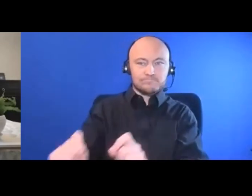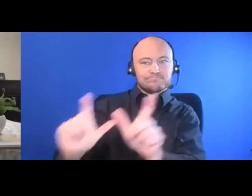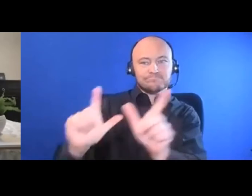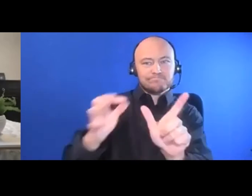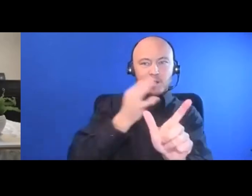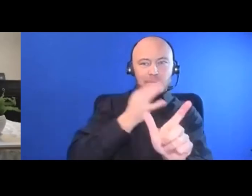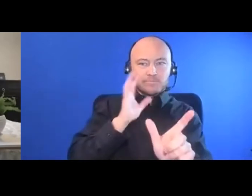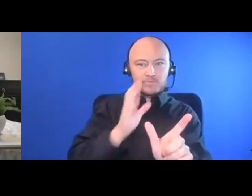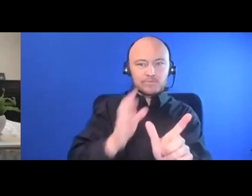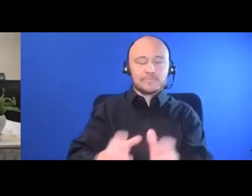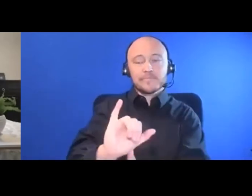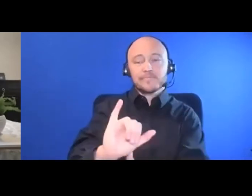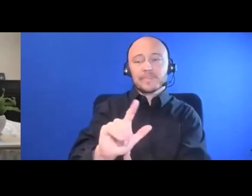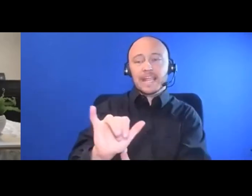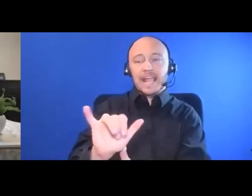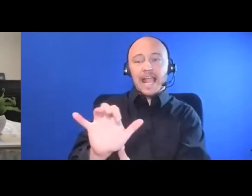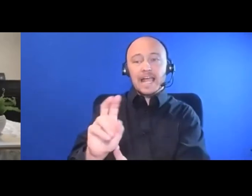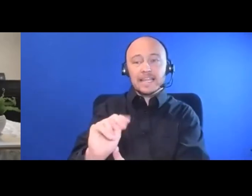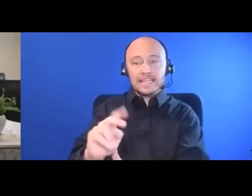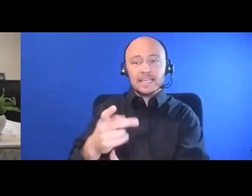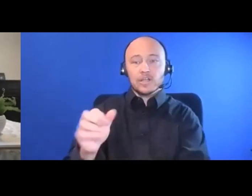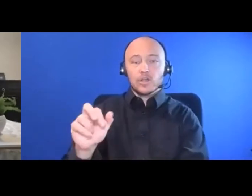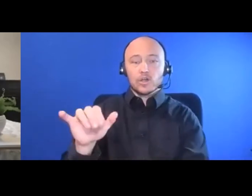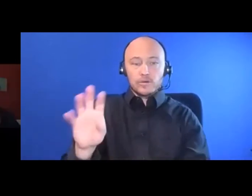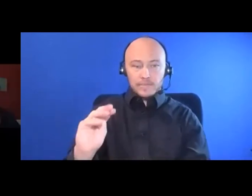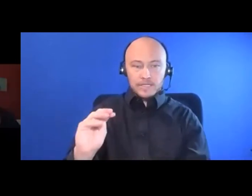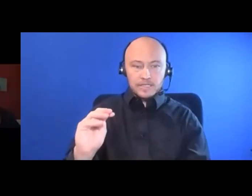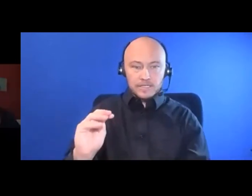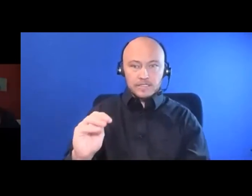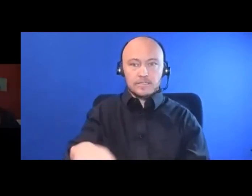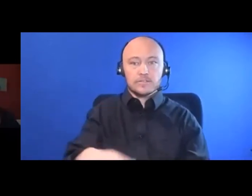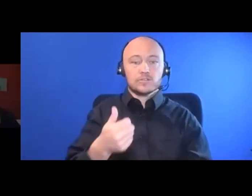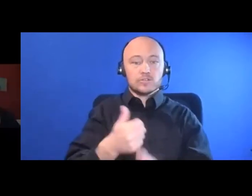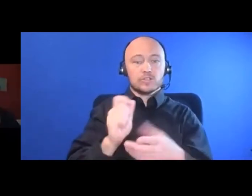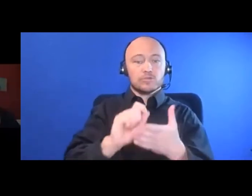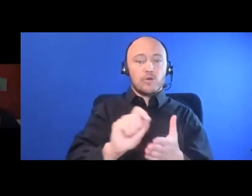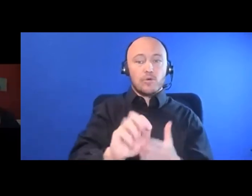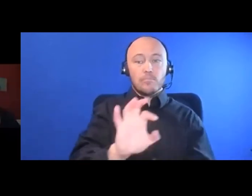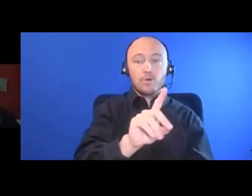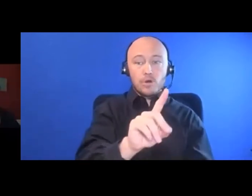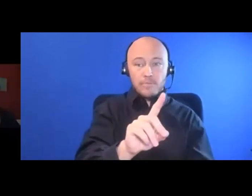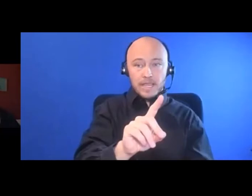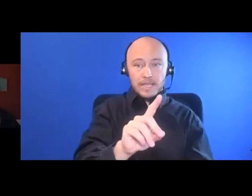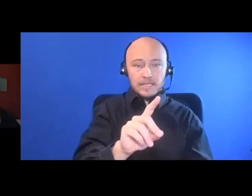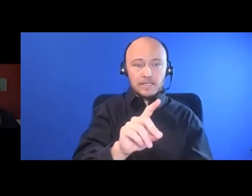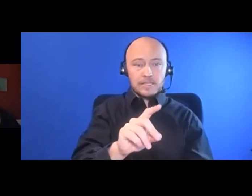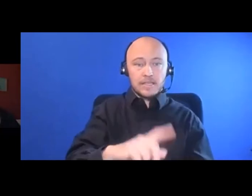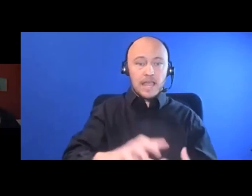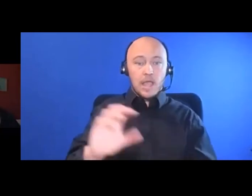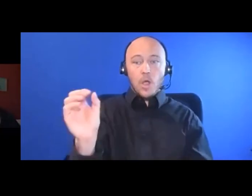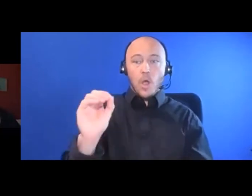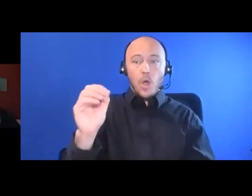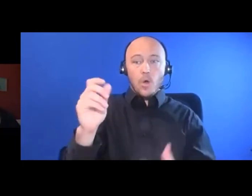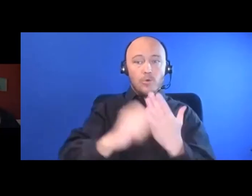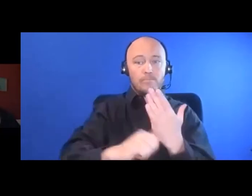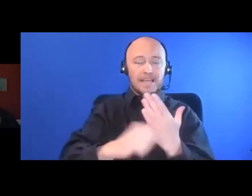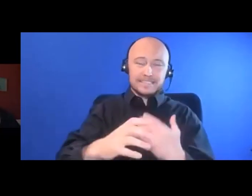Eileen Cronin's "Mermaid" translated in three languages was one of O Magazine's best memoirs of the year.